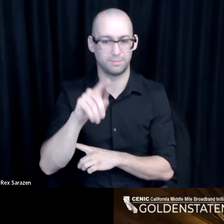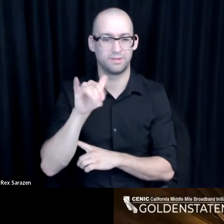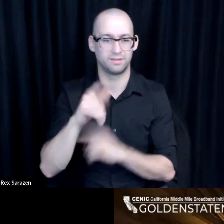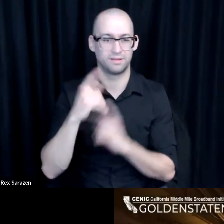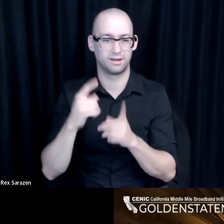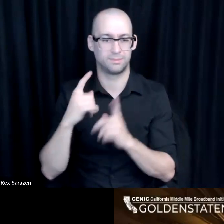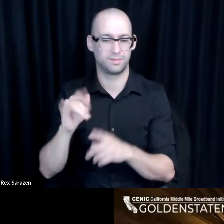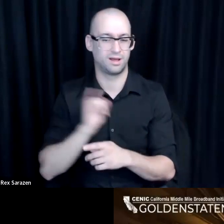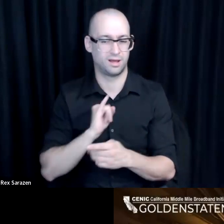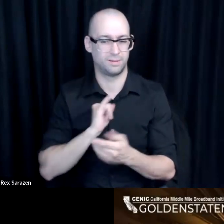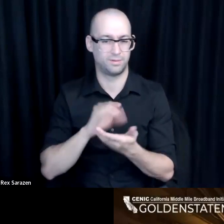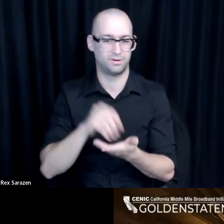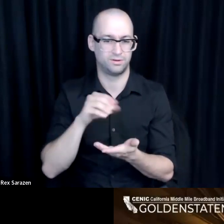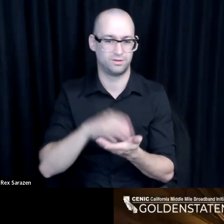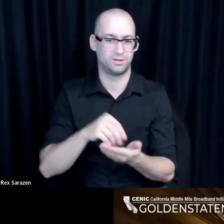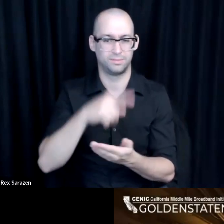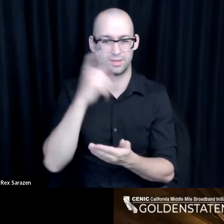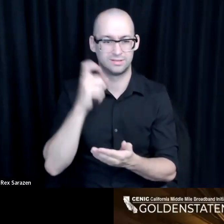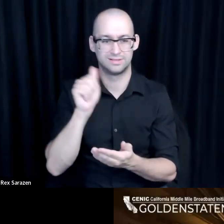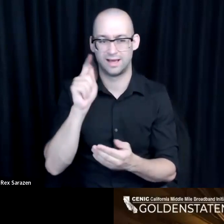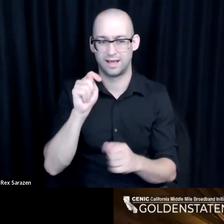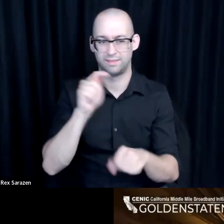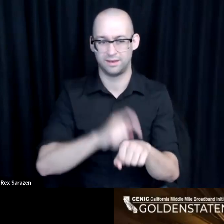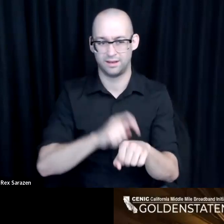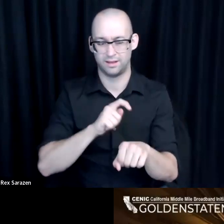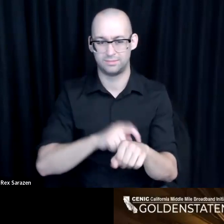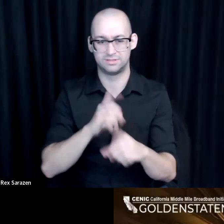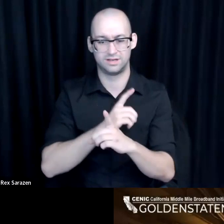because, you know at times, there's, you know, different folks who are joining at different